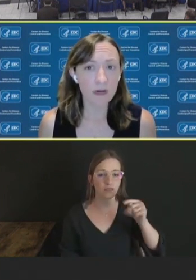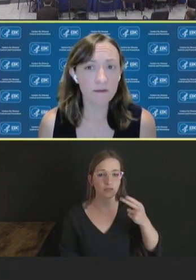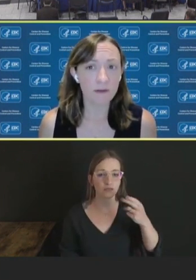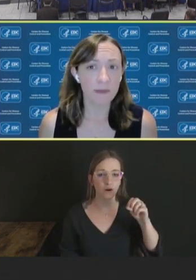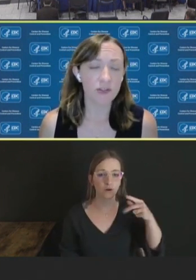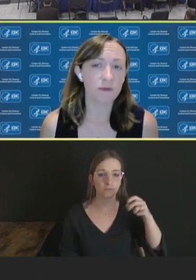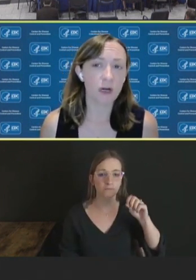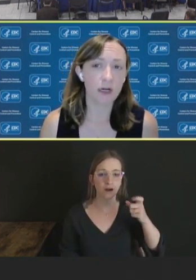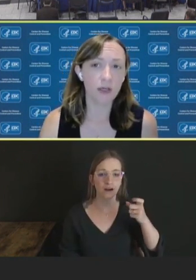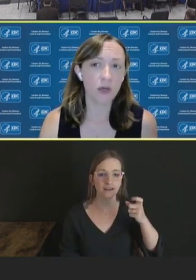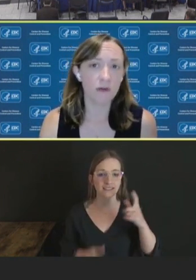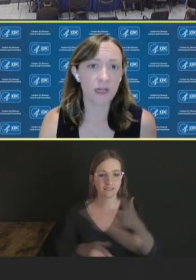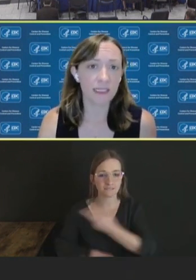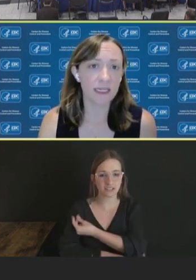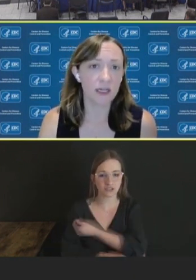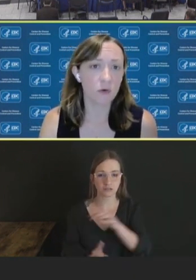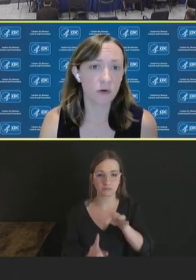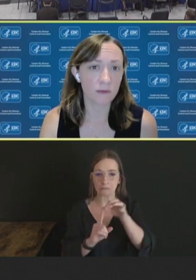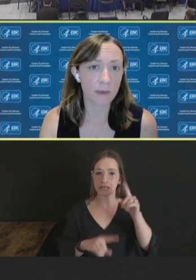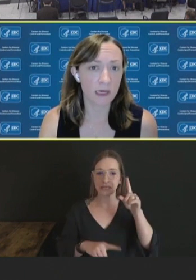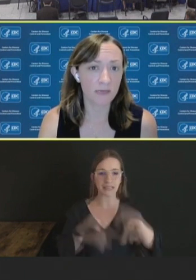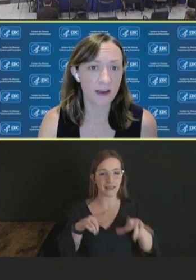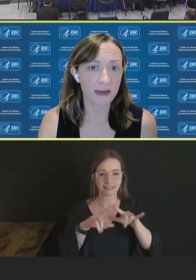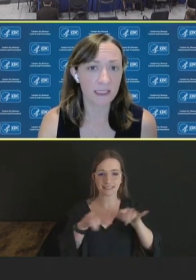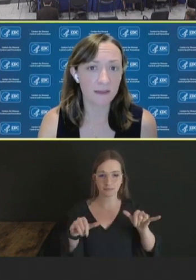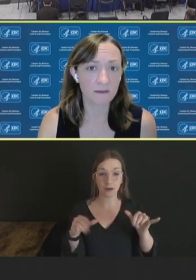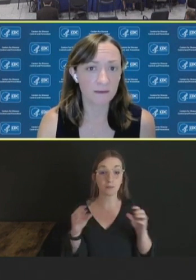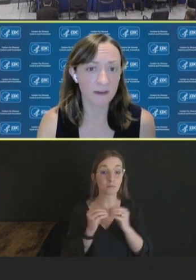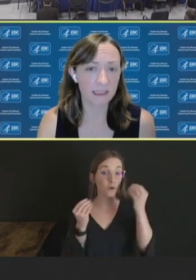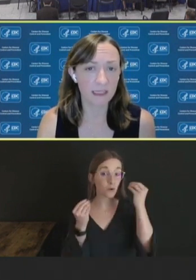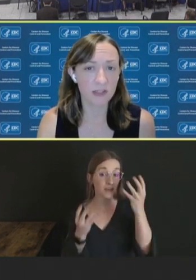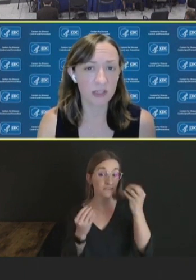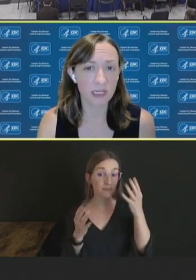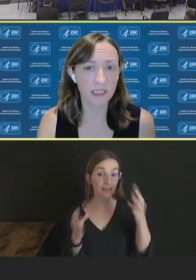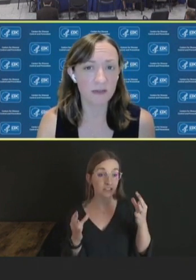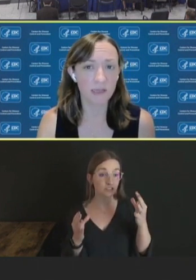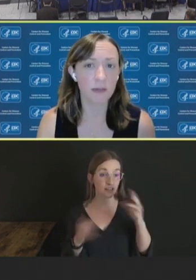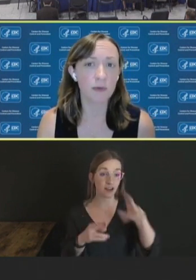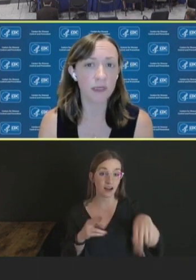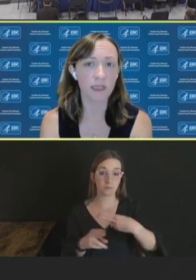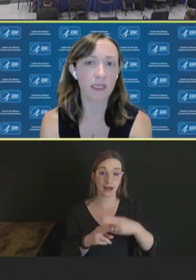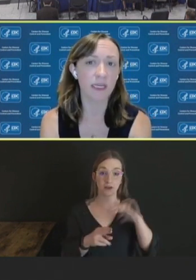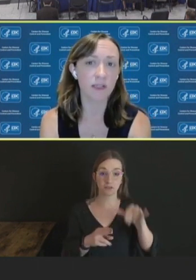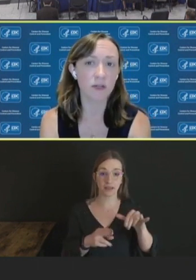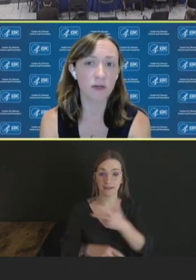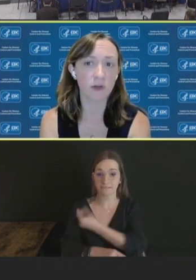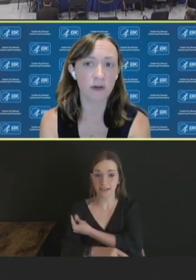More information regarding COVID-19 and orthopoxvirus vaccination is available in the interim clinical